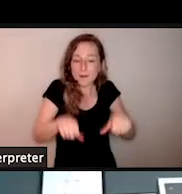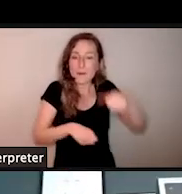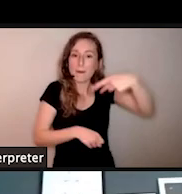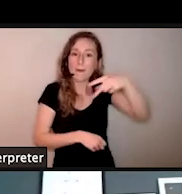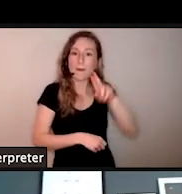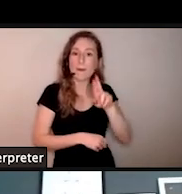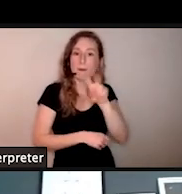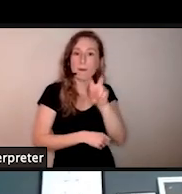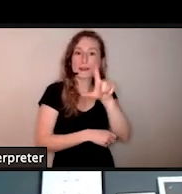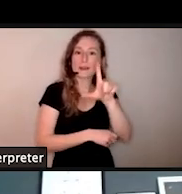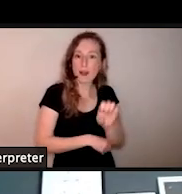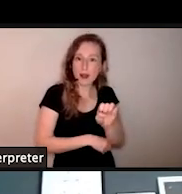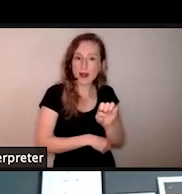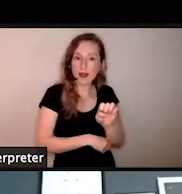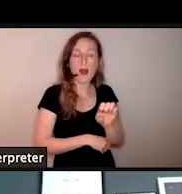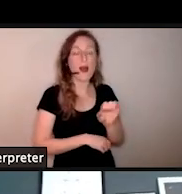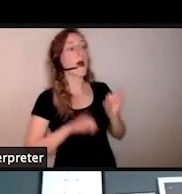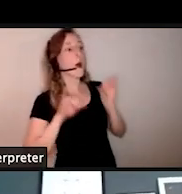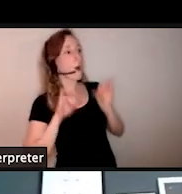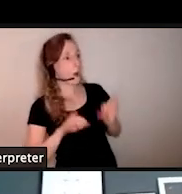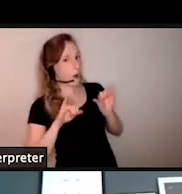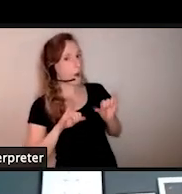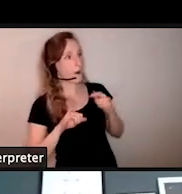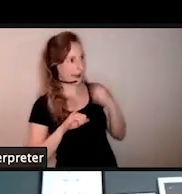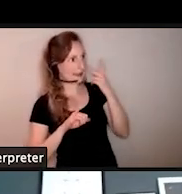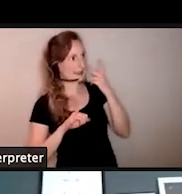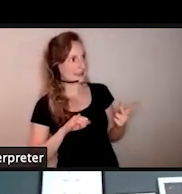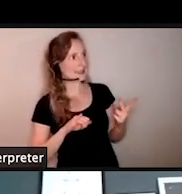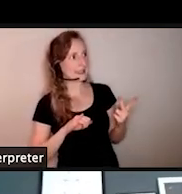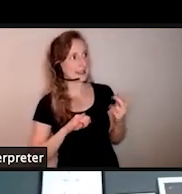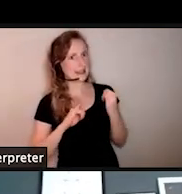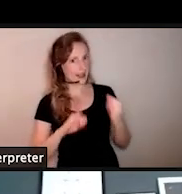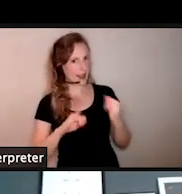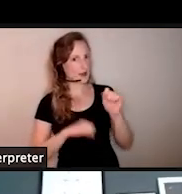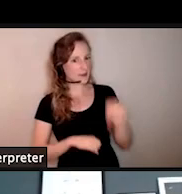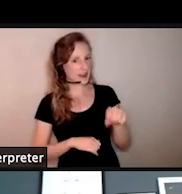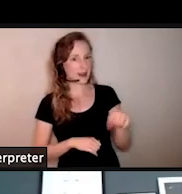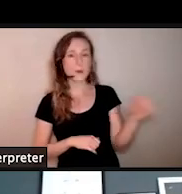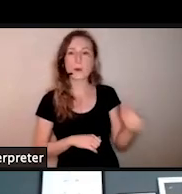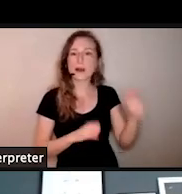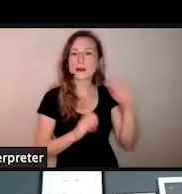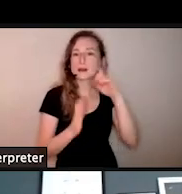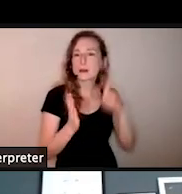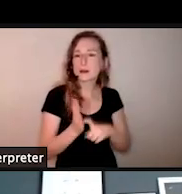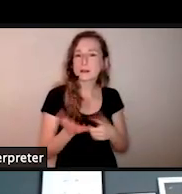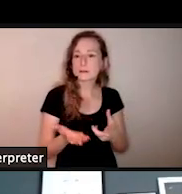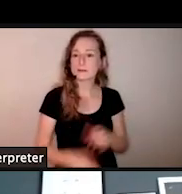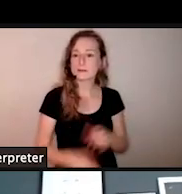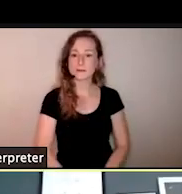I see puzzle pieces too. What more are you noticing?